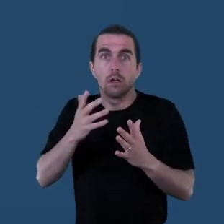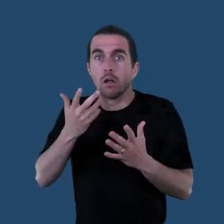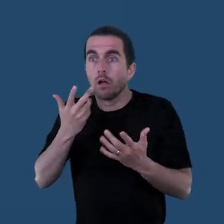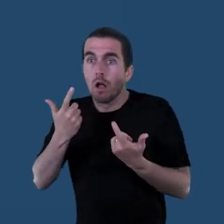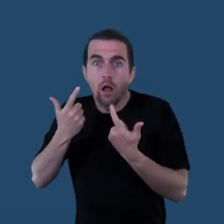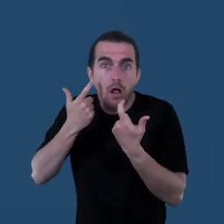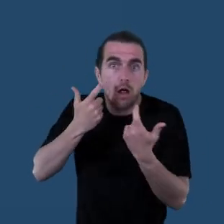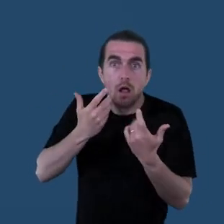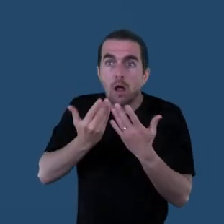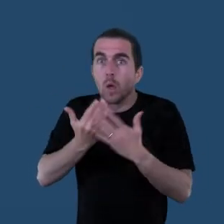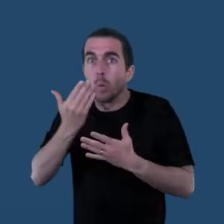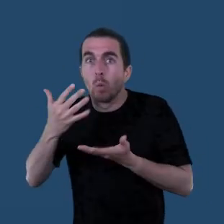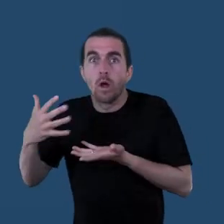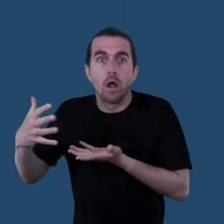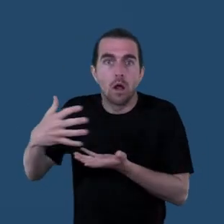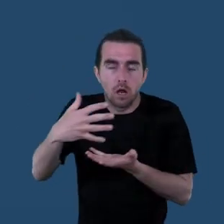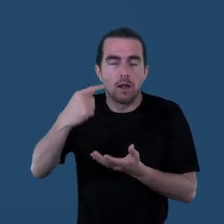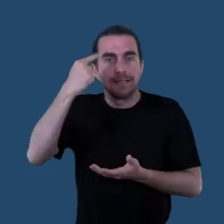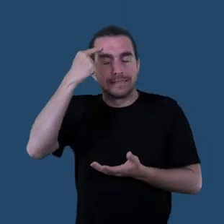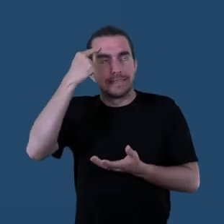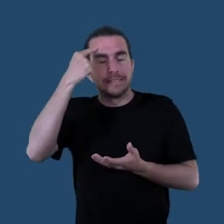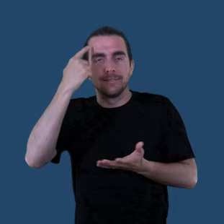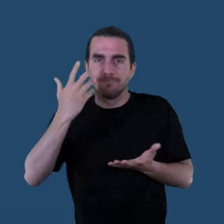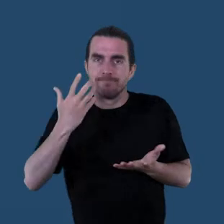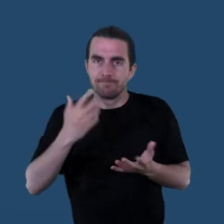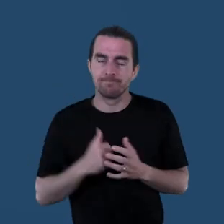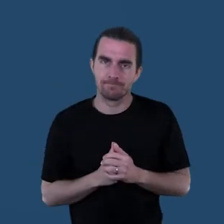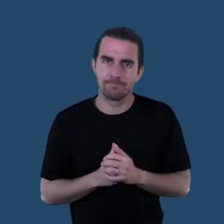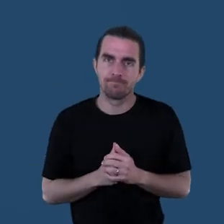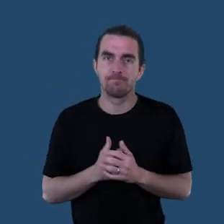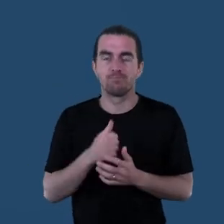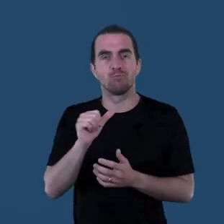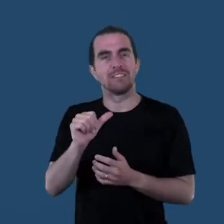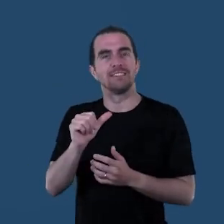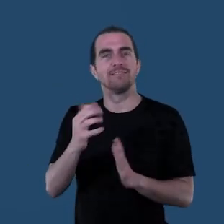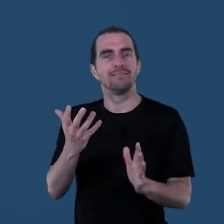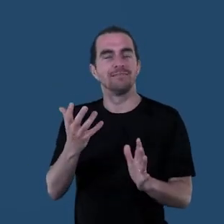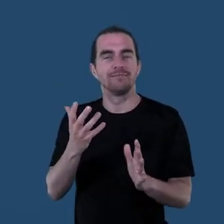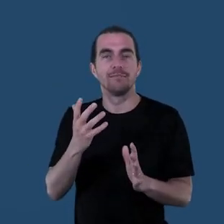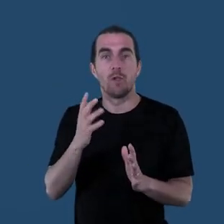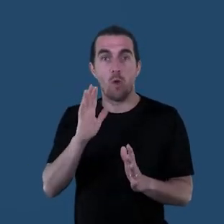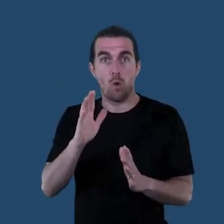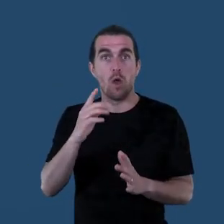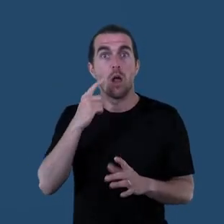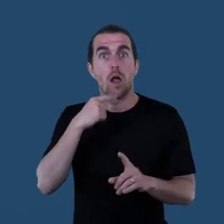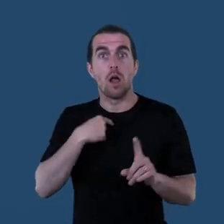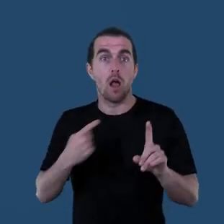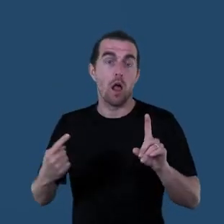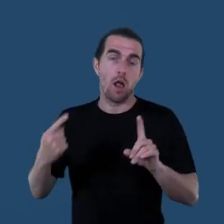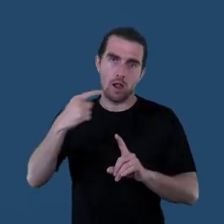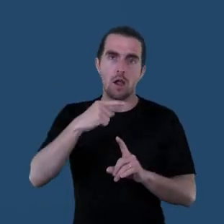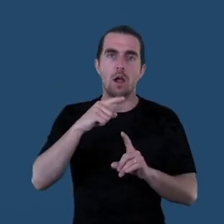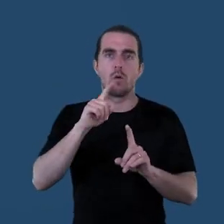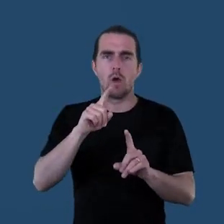or receive any collections. Yeah, of course. Yeah, we've got to have somewhere to put it (chuckling) when we get back. Absolutely.